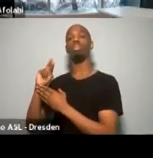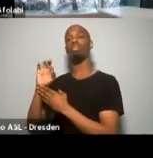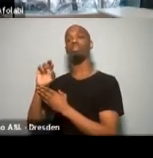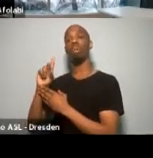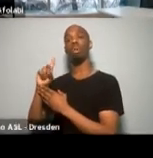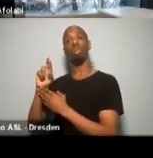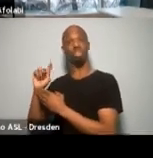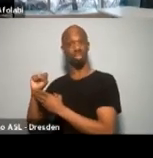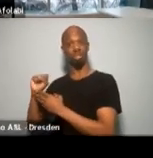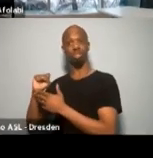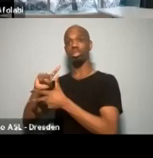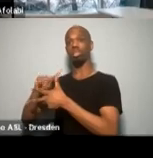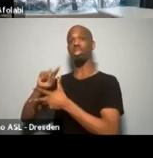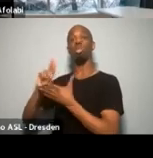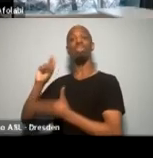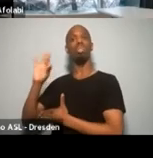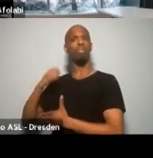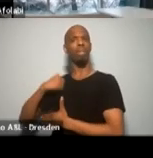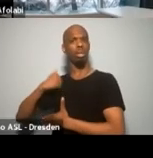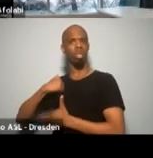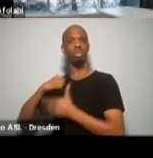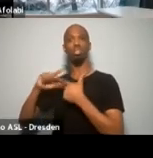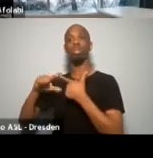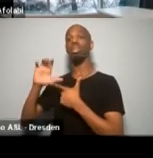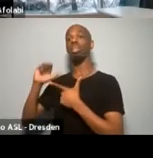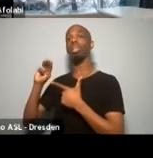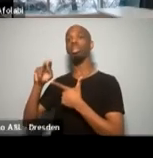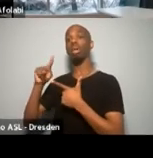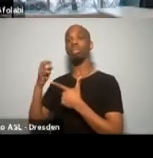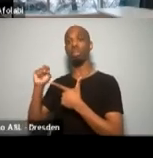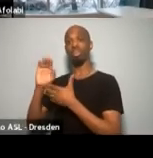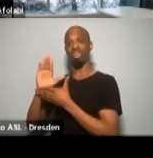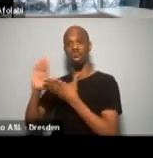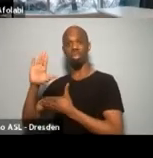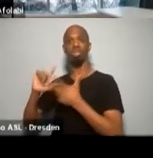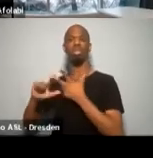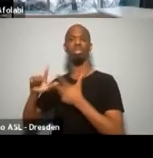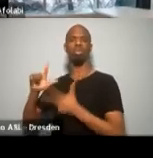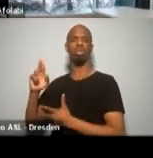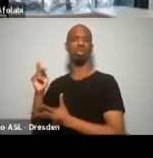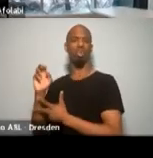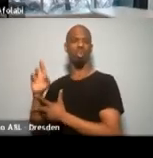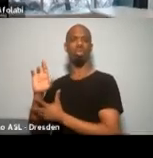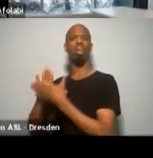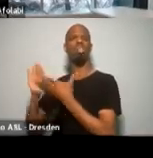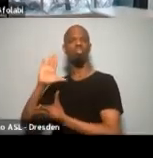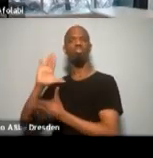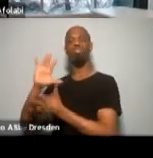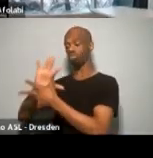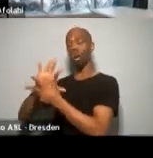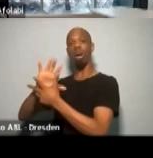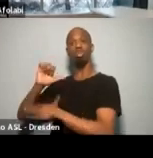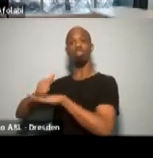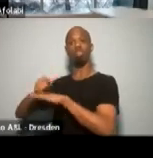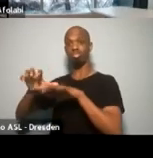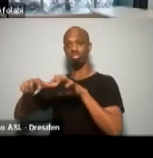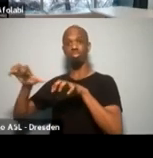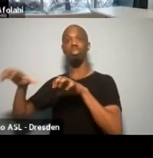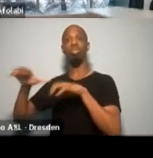Campion College and Luther College, is situated in Regina on Treaty 4 territory,